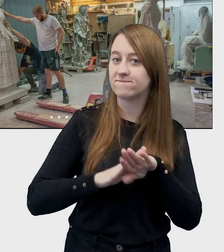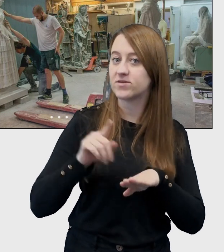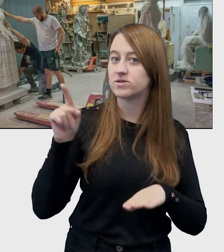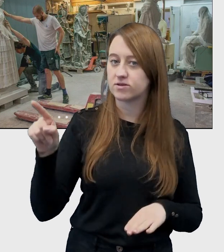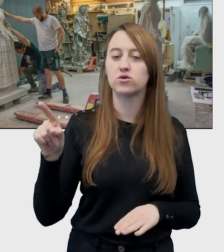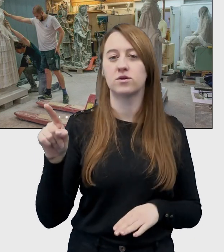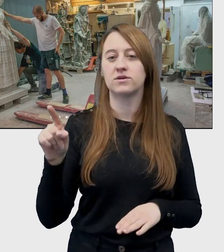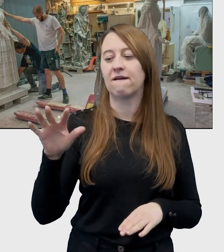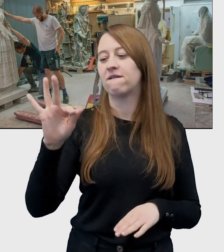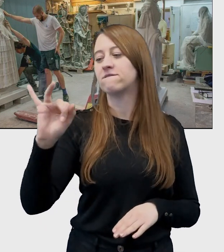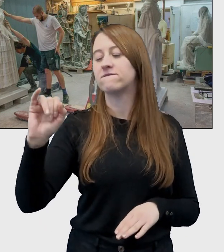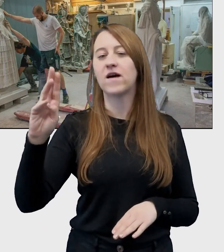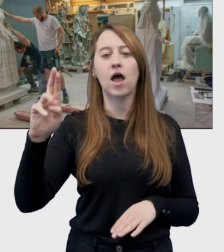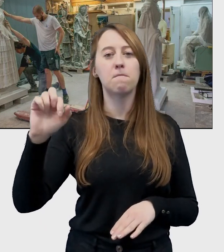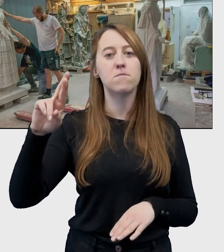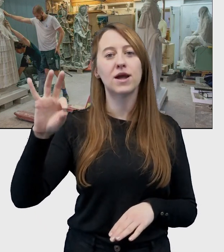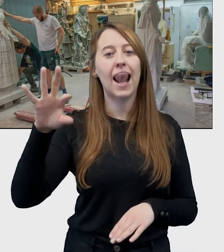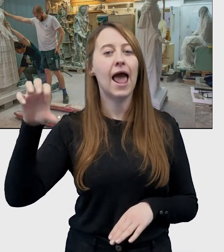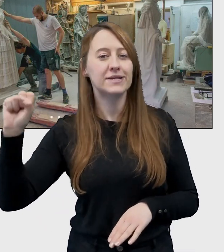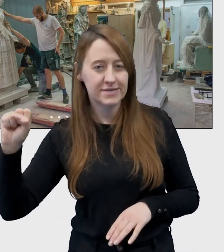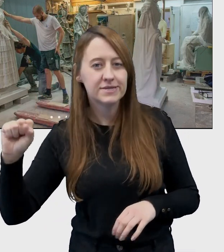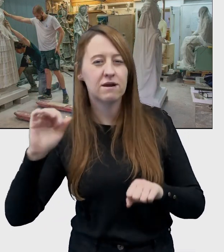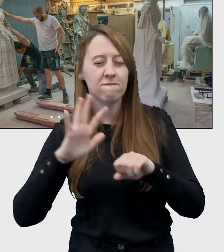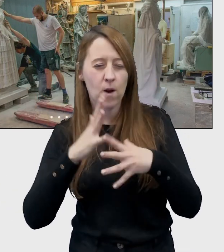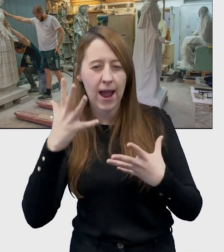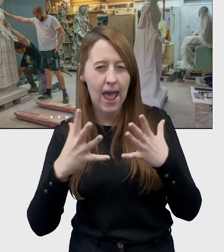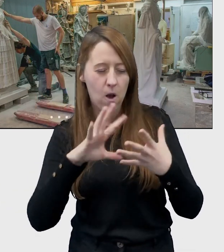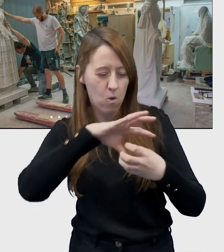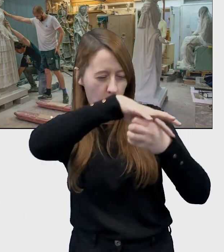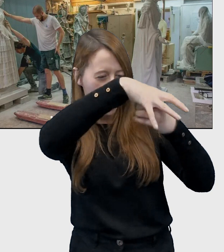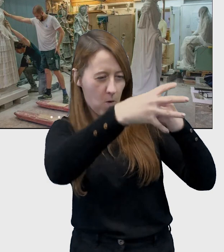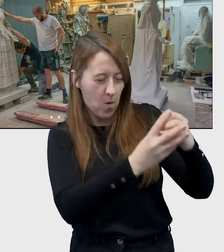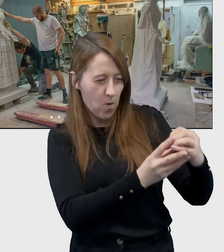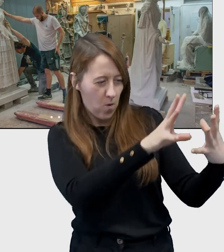and plaster. This is obviously the modern technique of doing it. There are silicon inserts inside those.